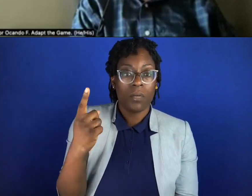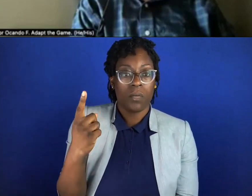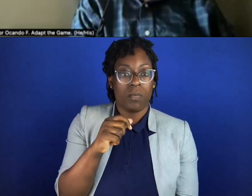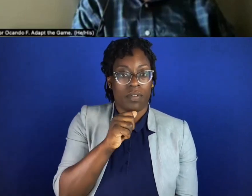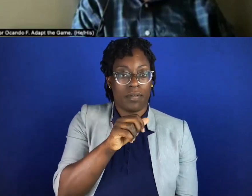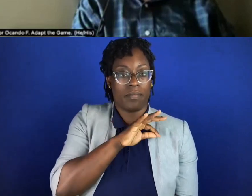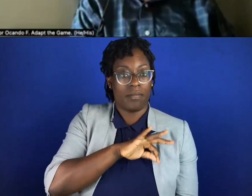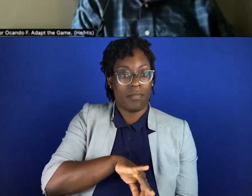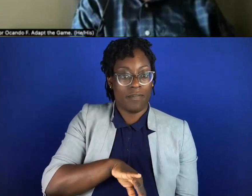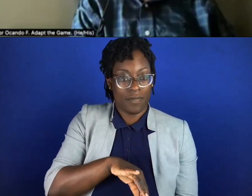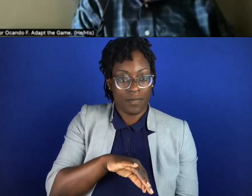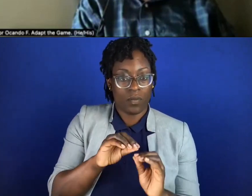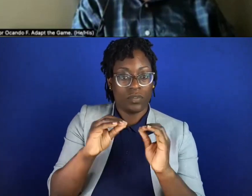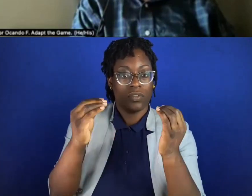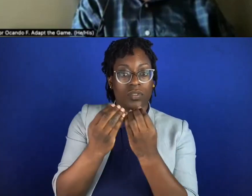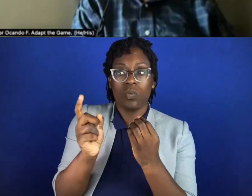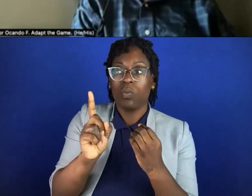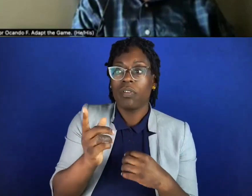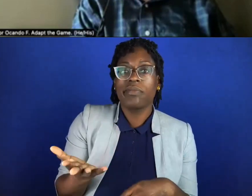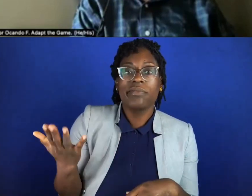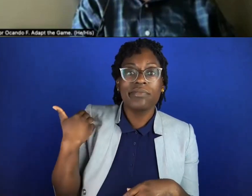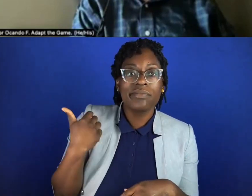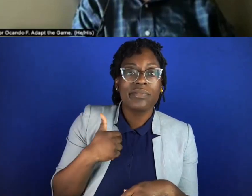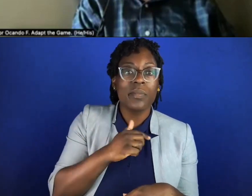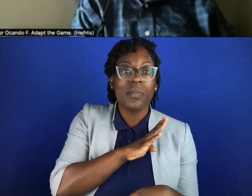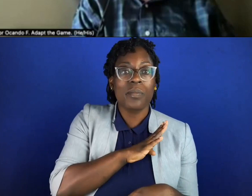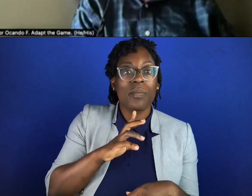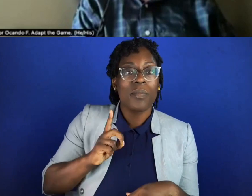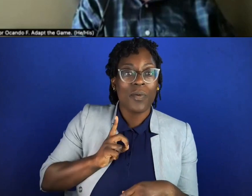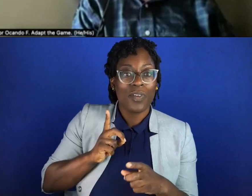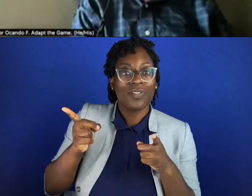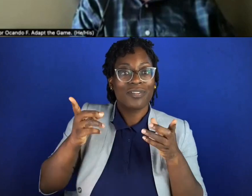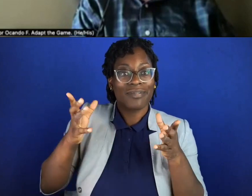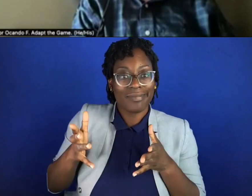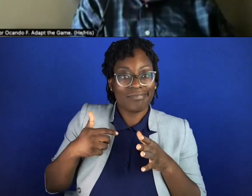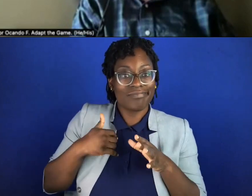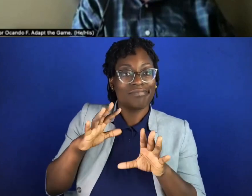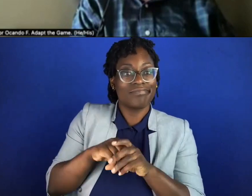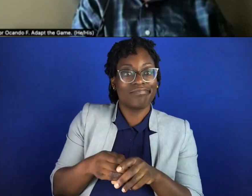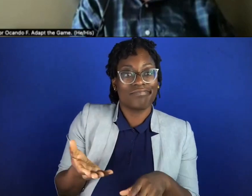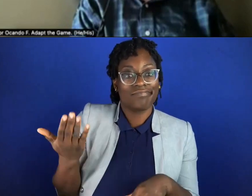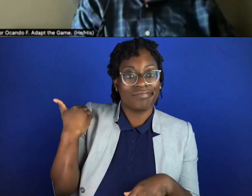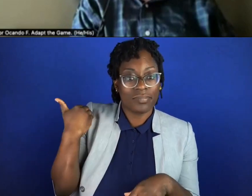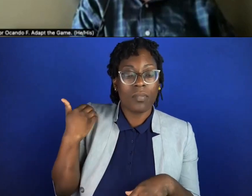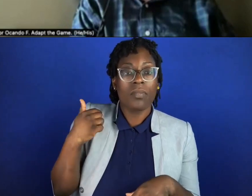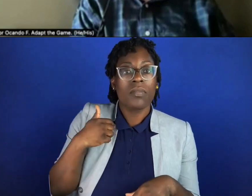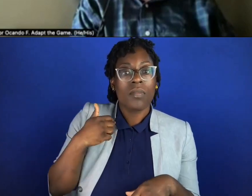I served on their board of directors needed the services that I offered. I resigned from